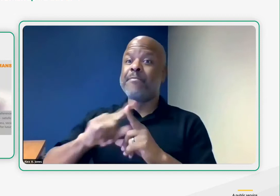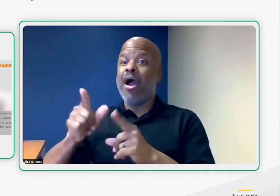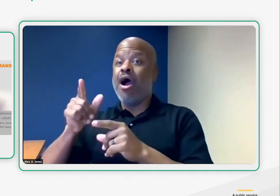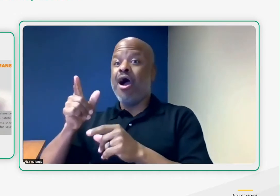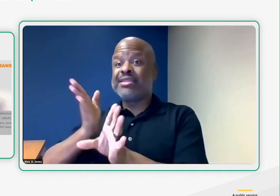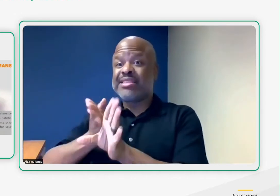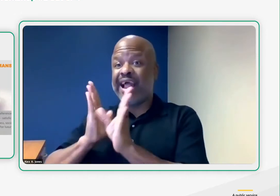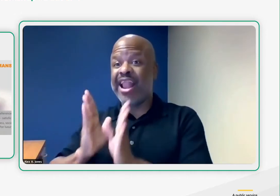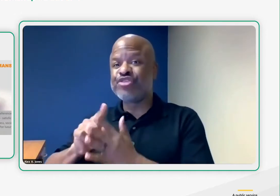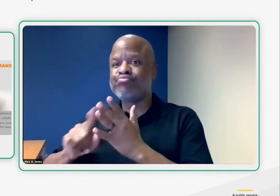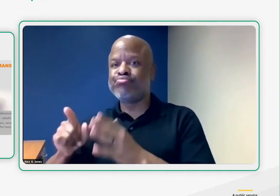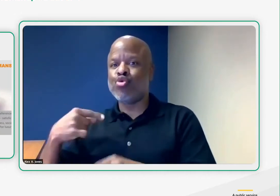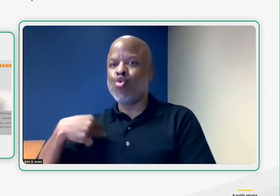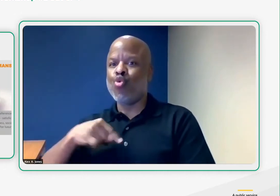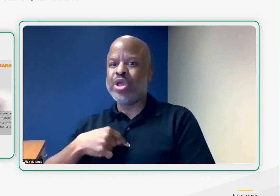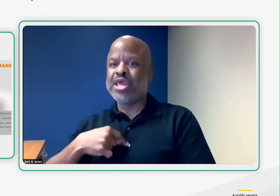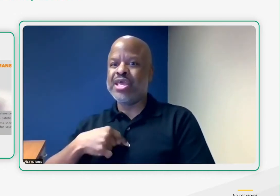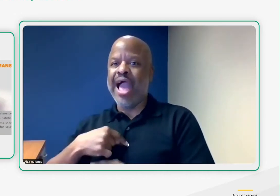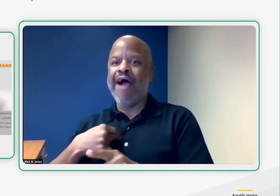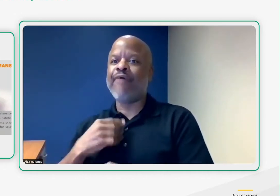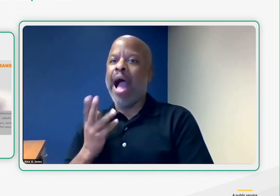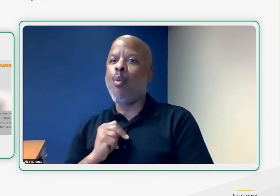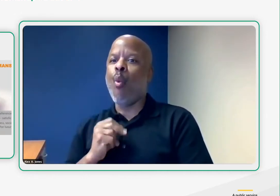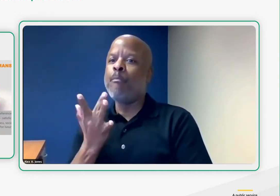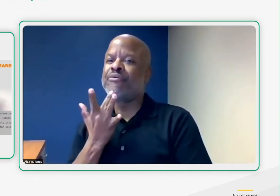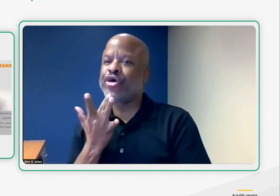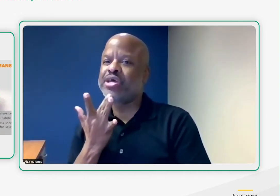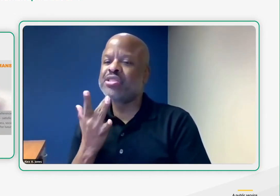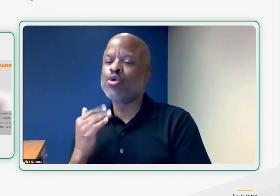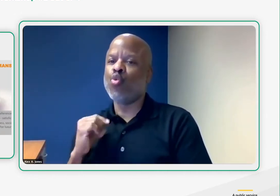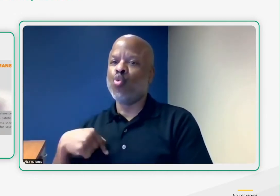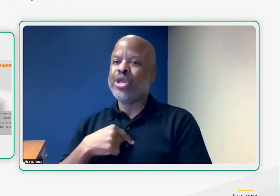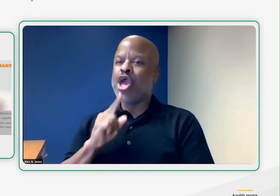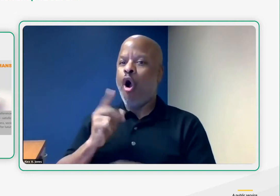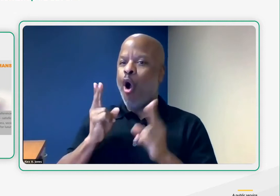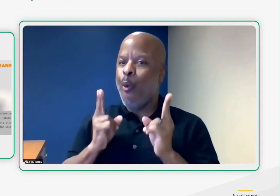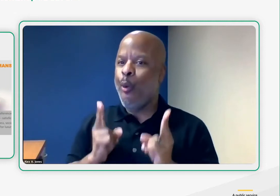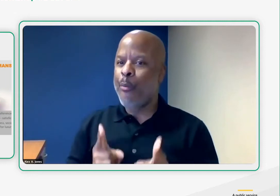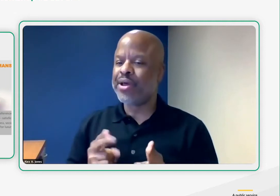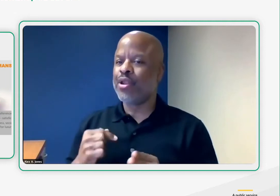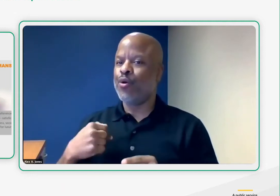And then, we have psychologists. And when you look at it from that perspective of psychology, we have our own biases, our